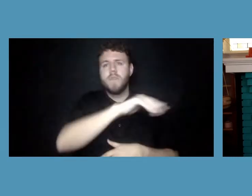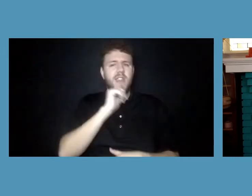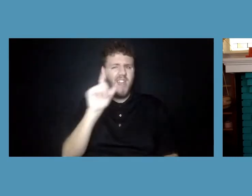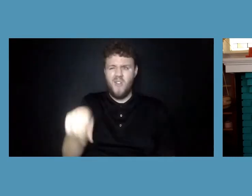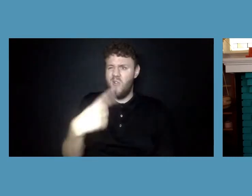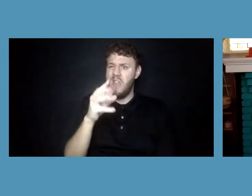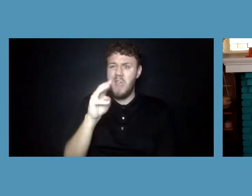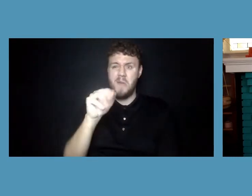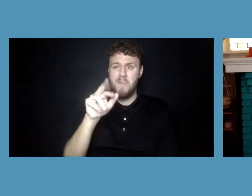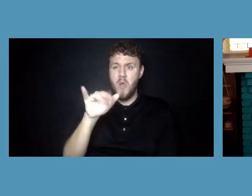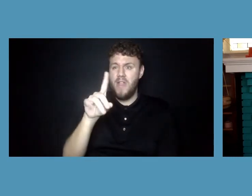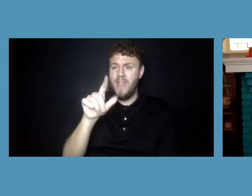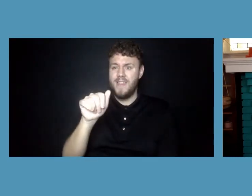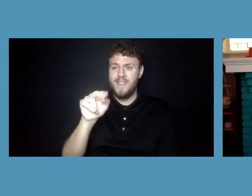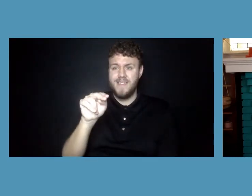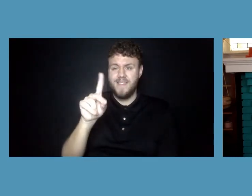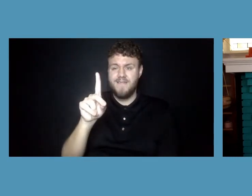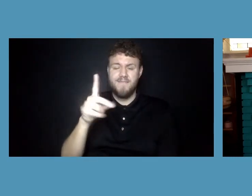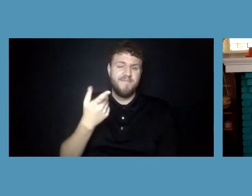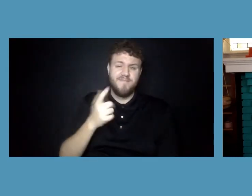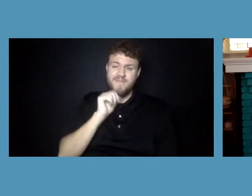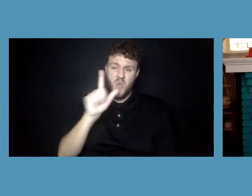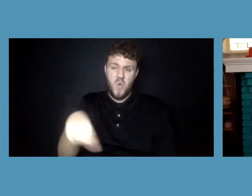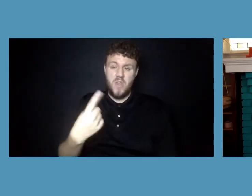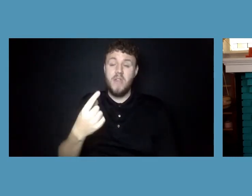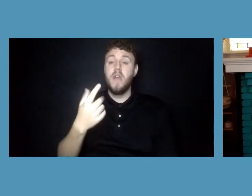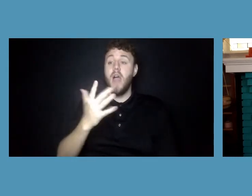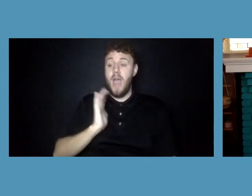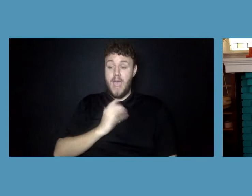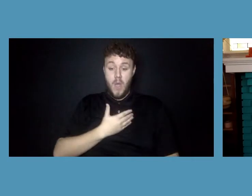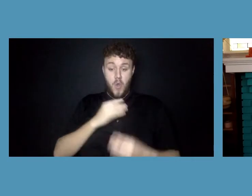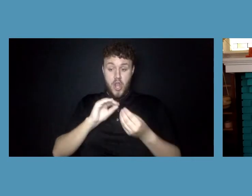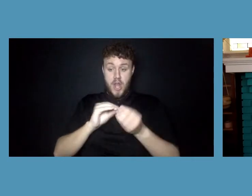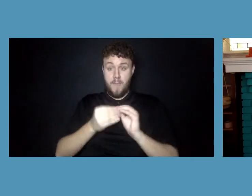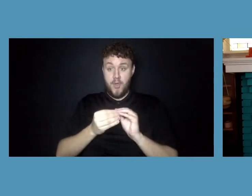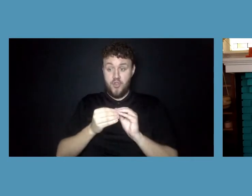We have tripled our numbers of people served through our virtual programs. And because